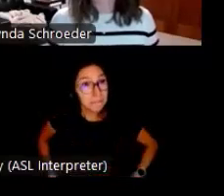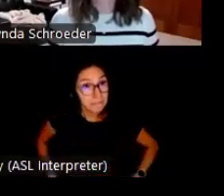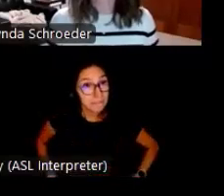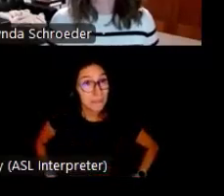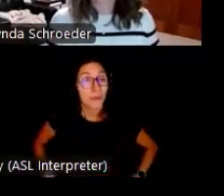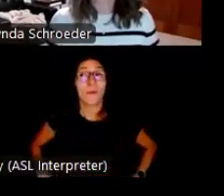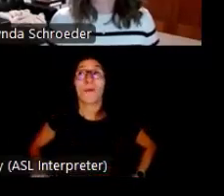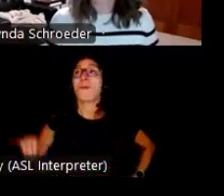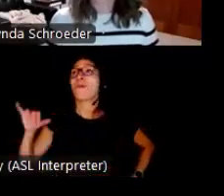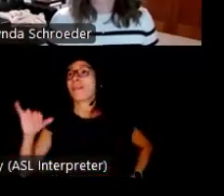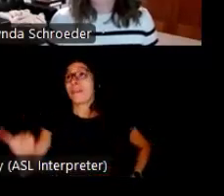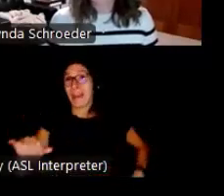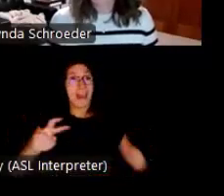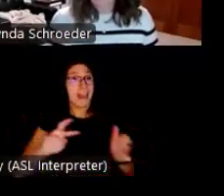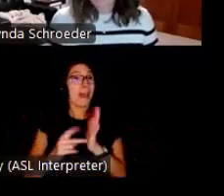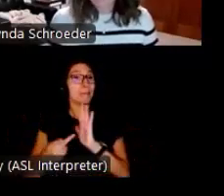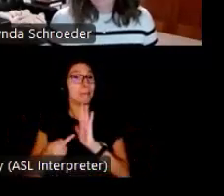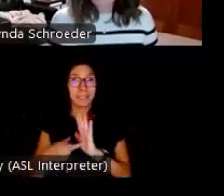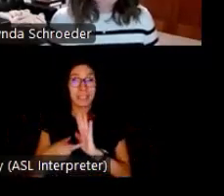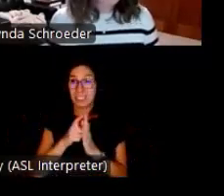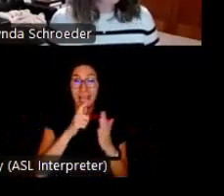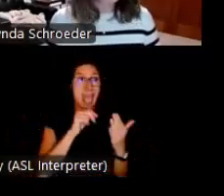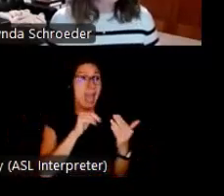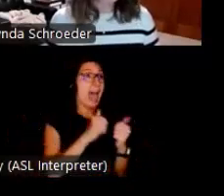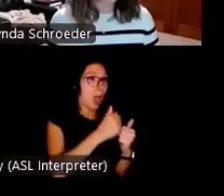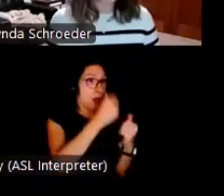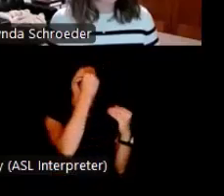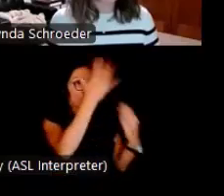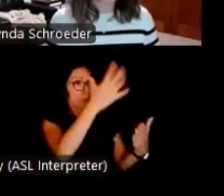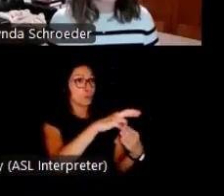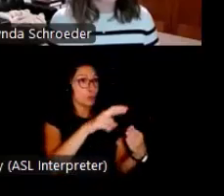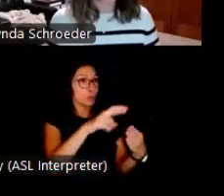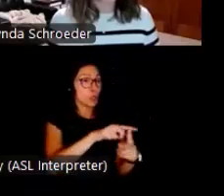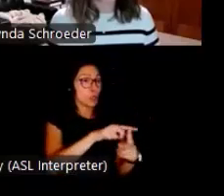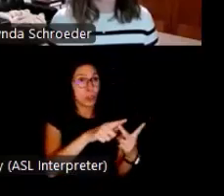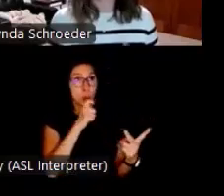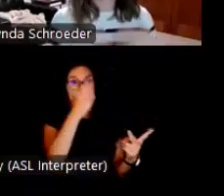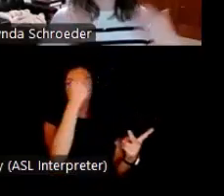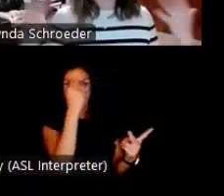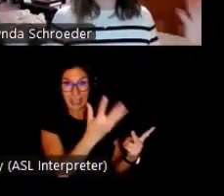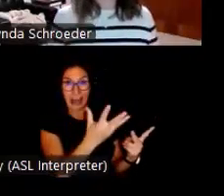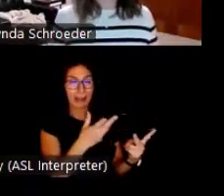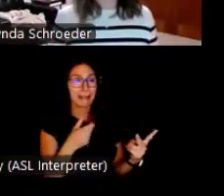and who we want to share these results with because it's no longer an issue of rural broadly,